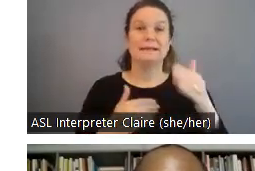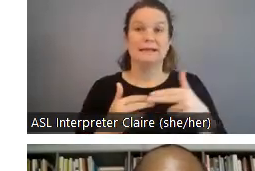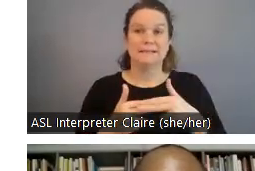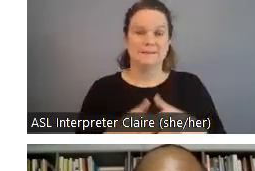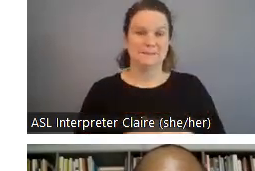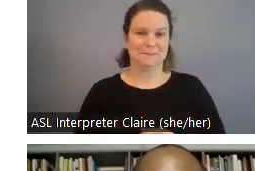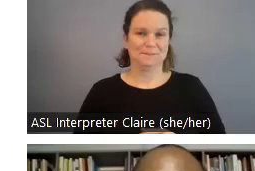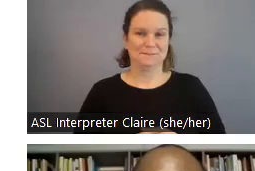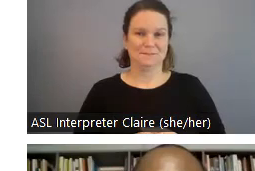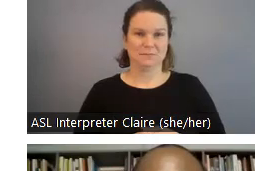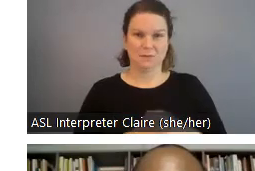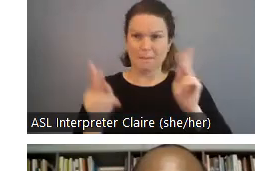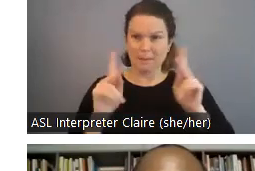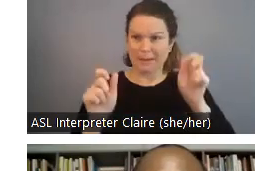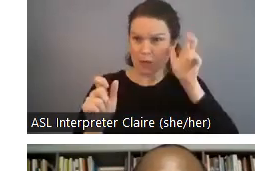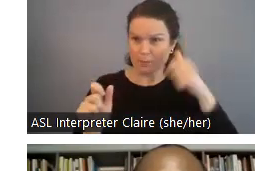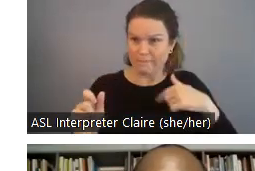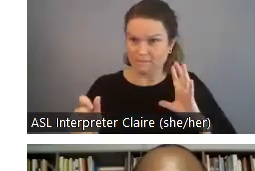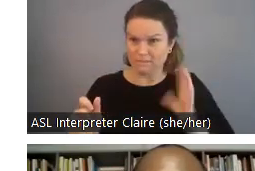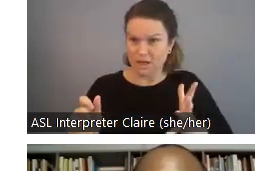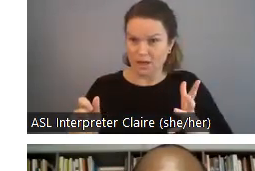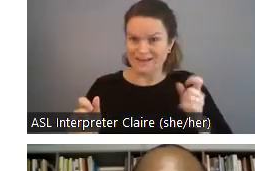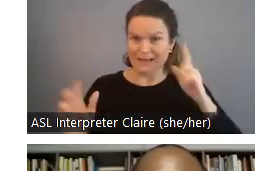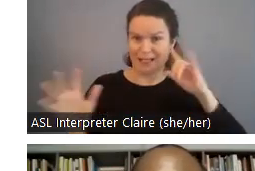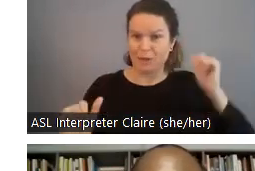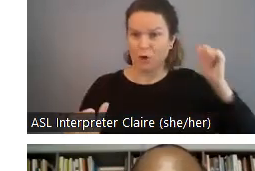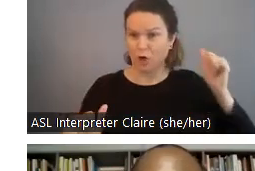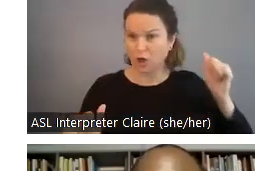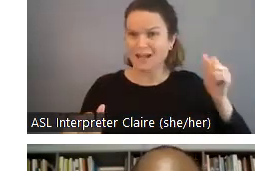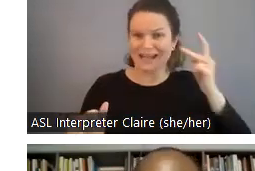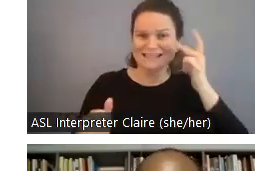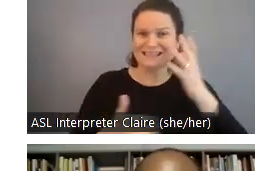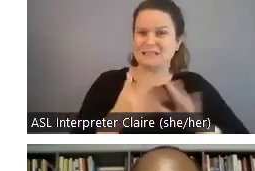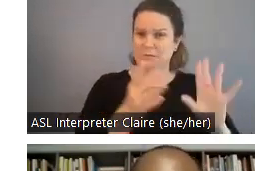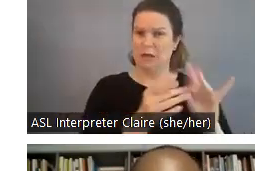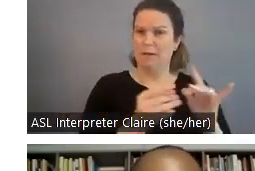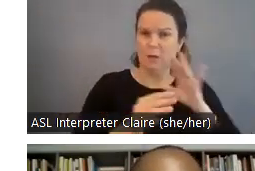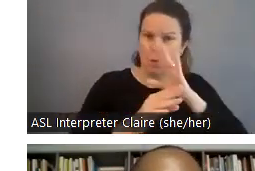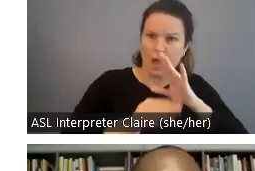Are people able to hear my voice okay or should I be speaking louder? Because I'm seeing some-